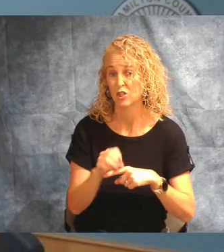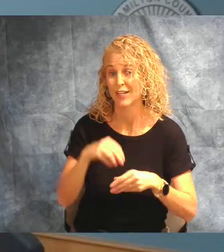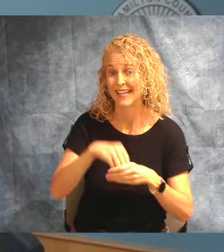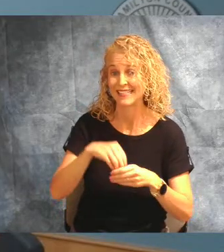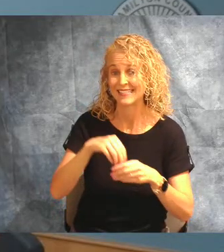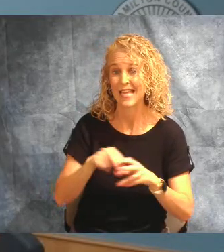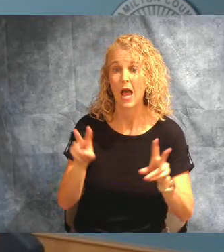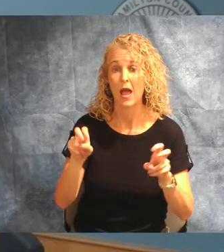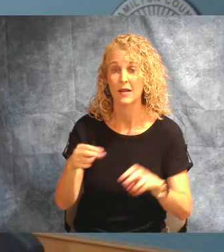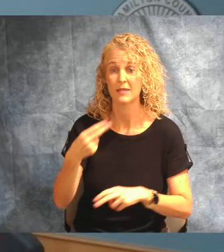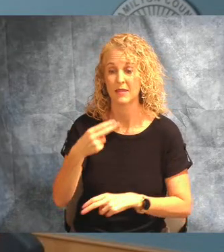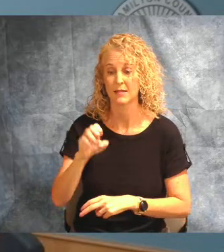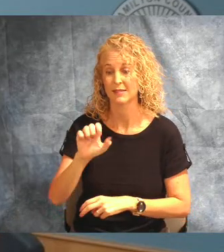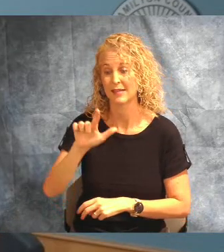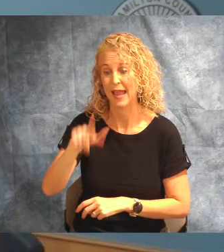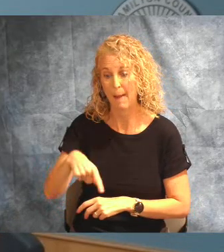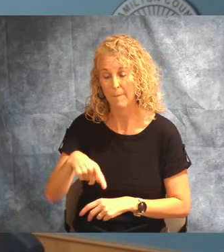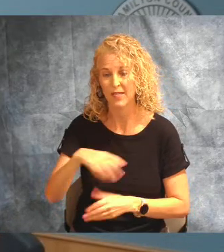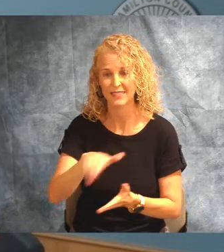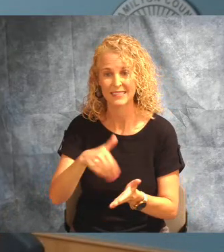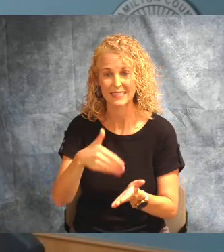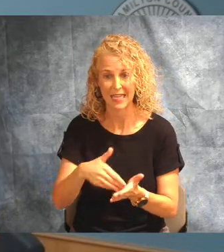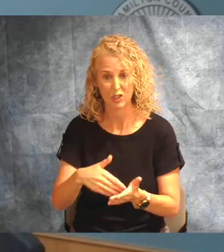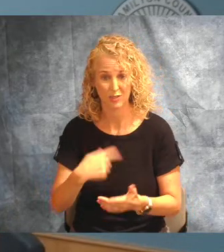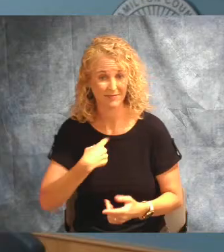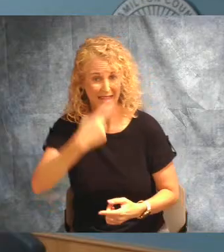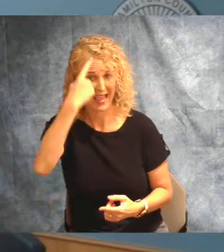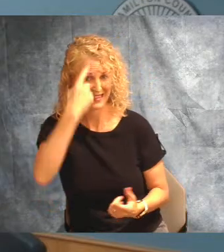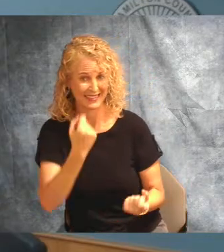which is where a lot of this work takes place. So, if we That is my understanding, but I can follow